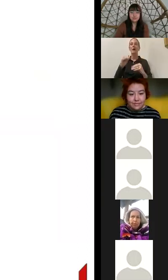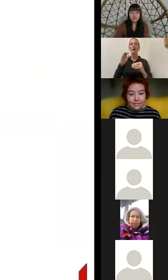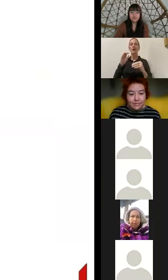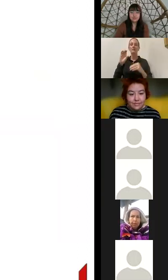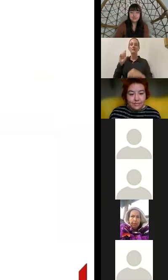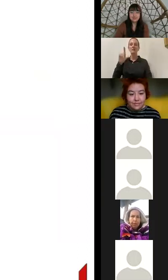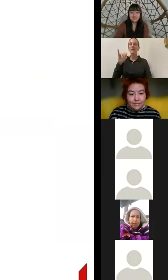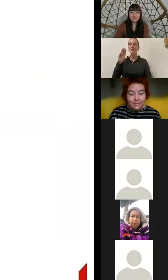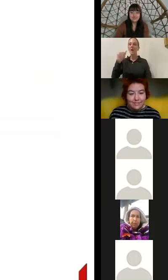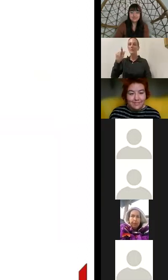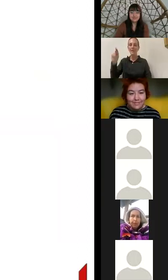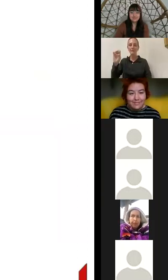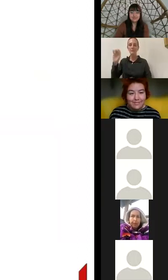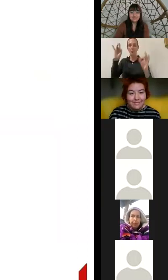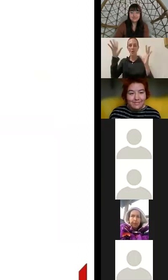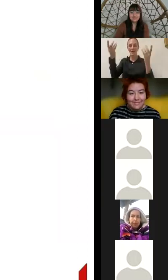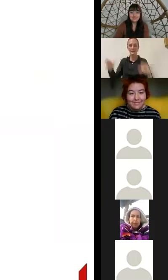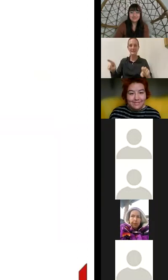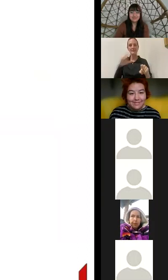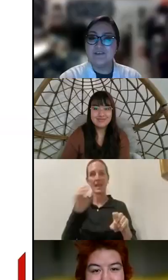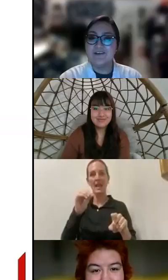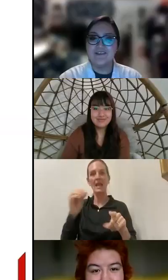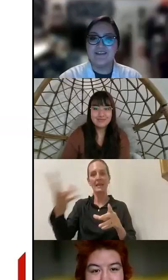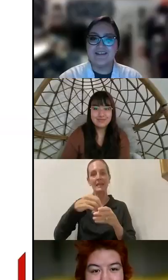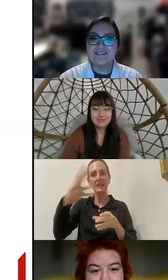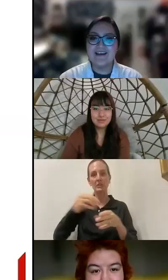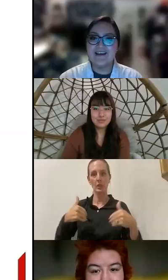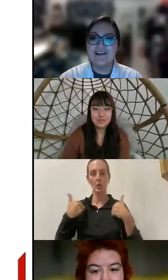climate team and that's all of us here. And if we can go to the next slide.